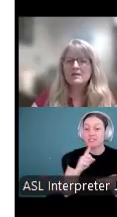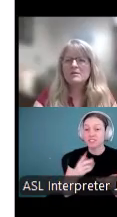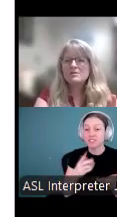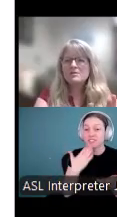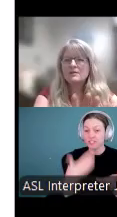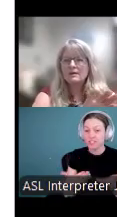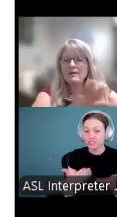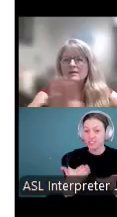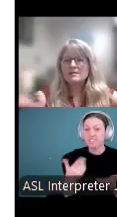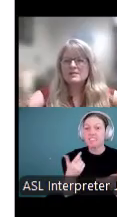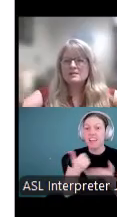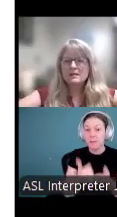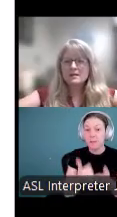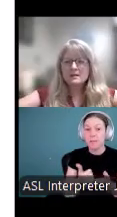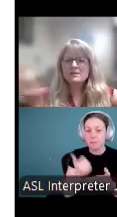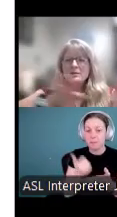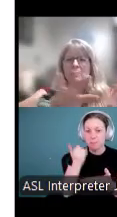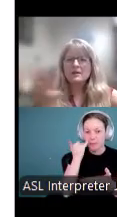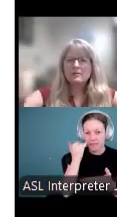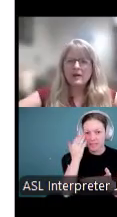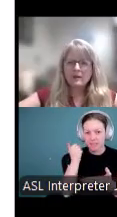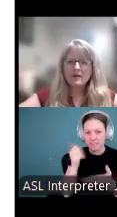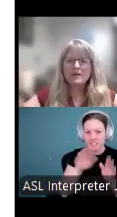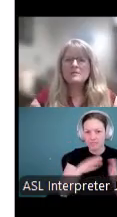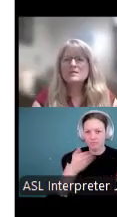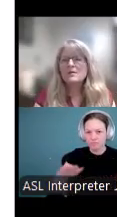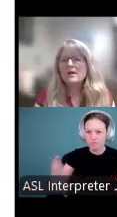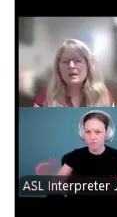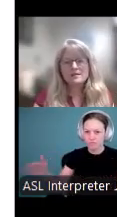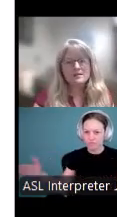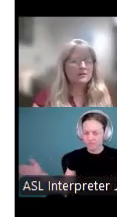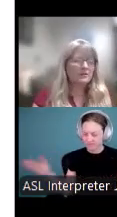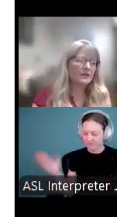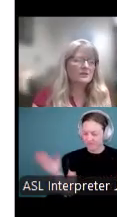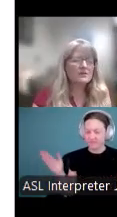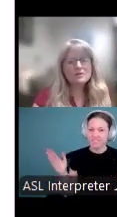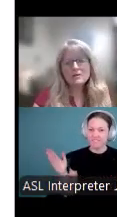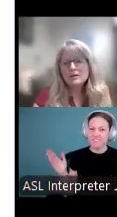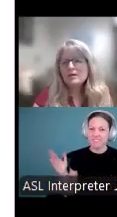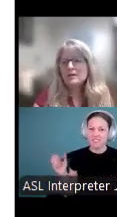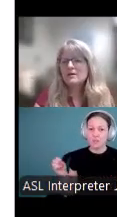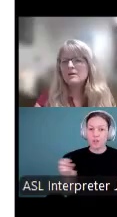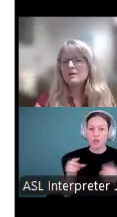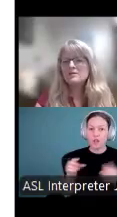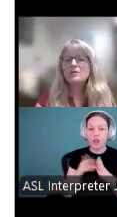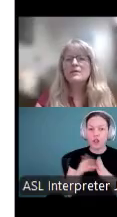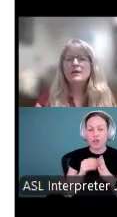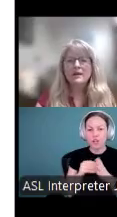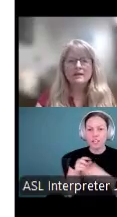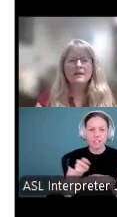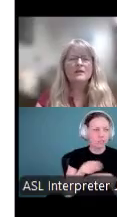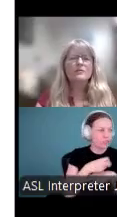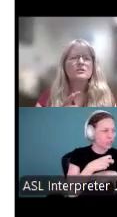time, because you can kind of put it around them, so that as they're learning to turn and control their head, kind of